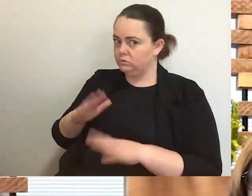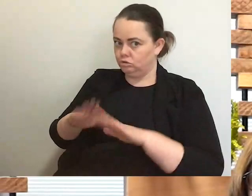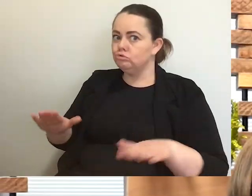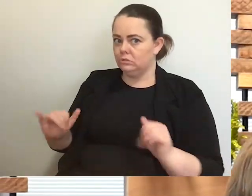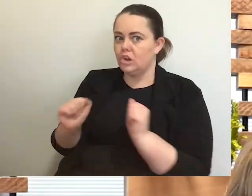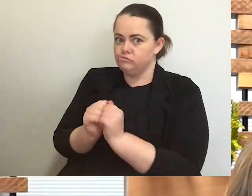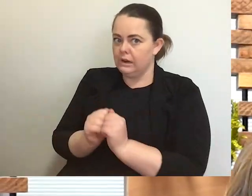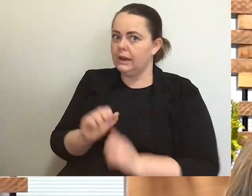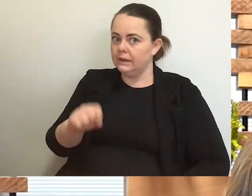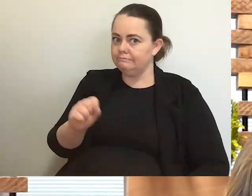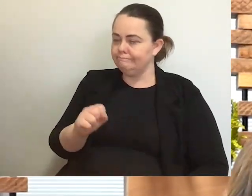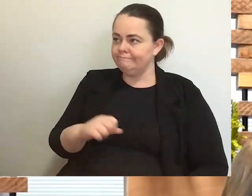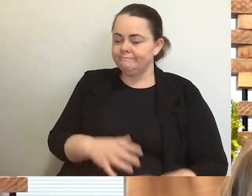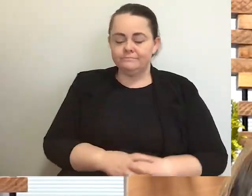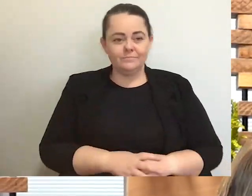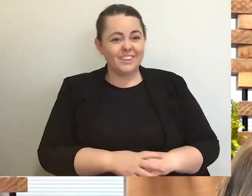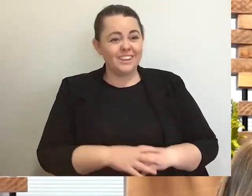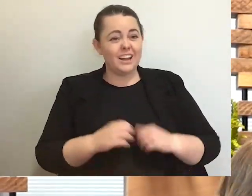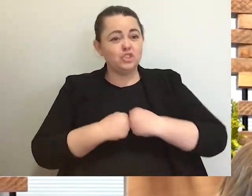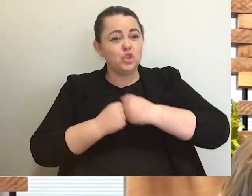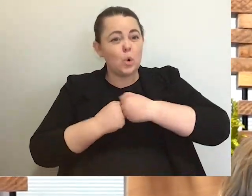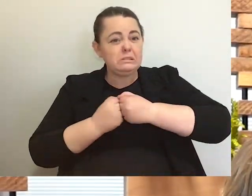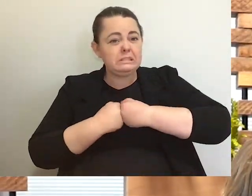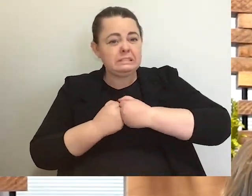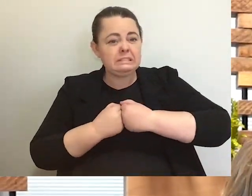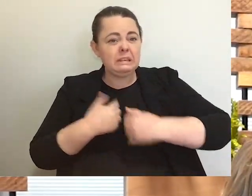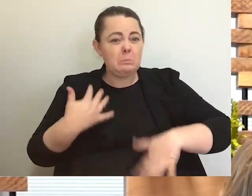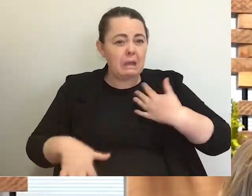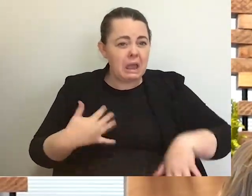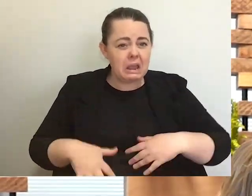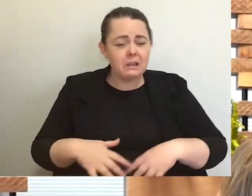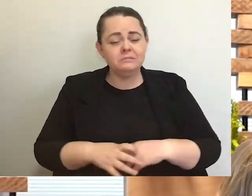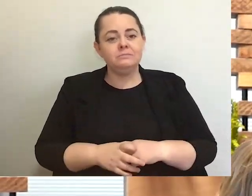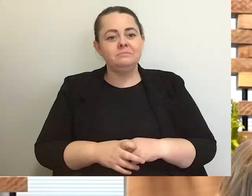Joints aches and pains. As we get older, joint aches and pains are quite common. Crawly, itchy skin.